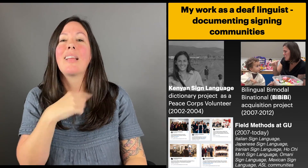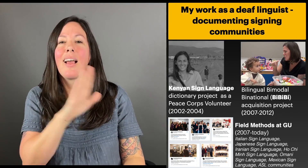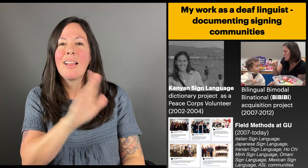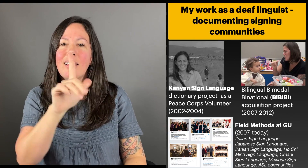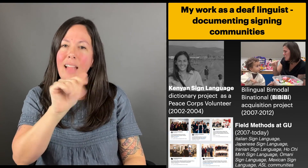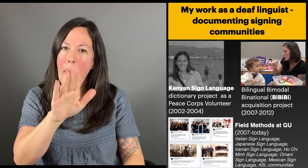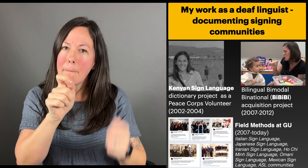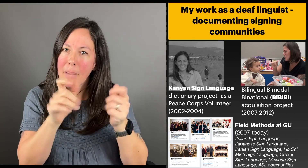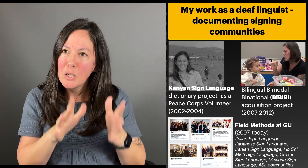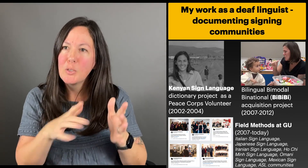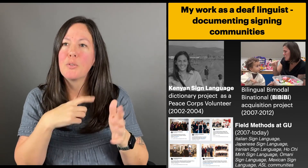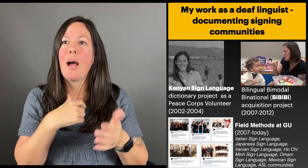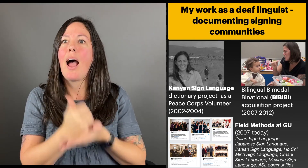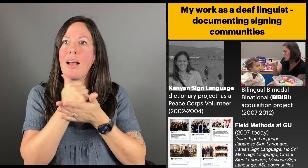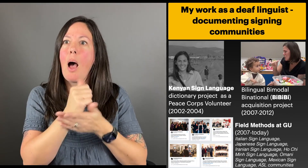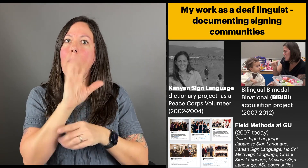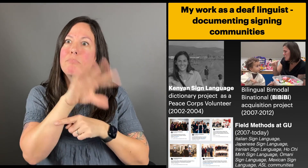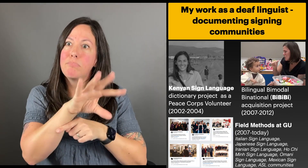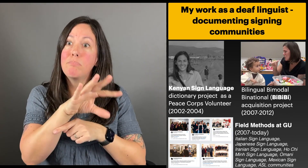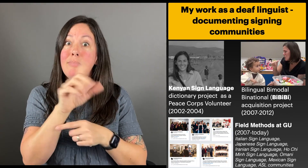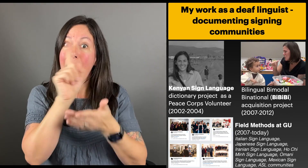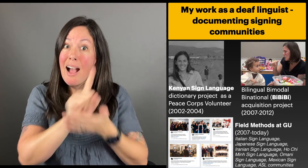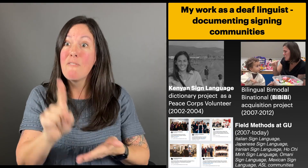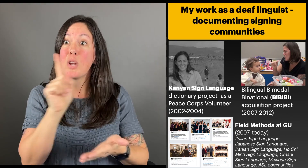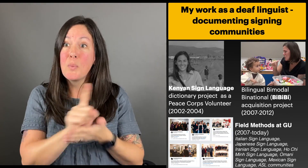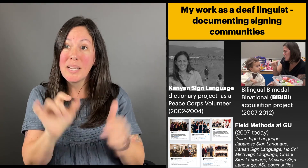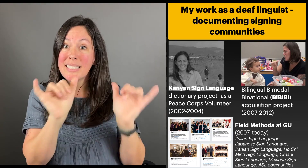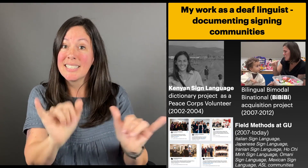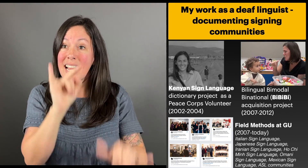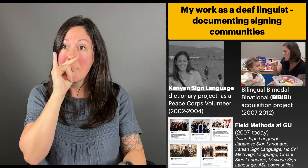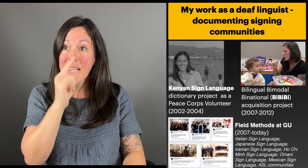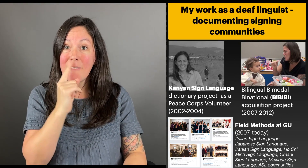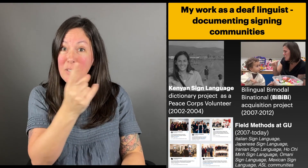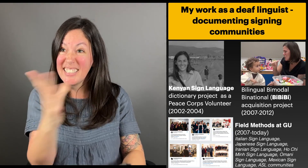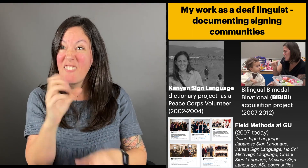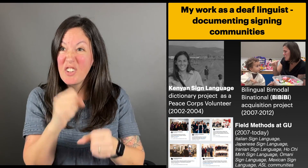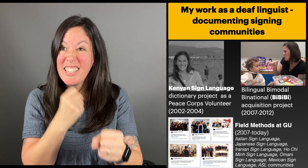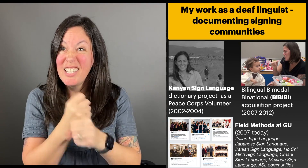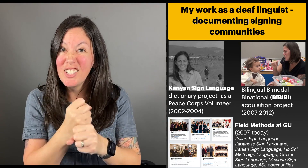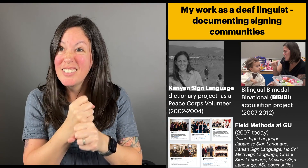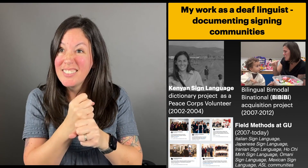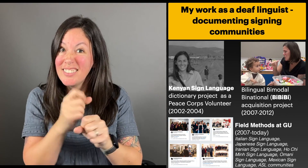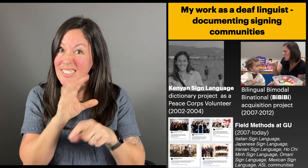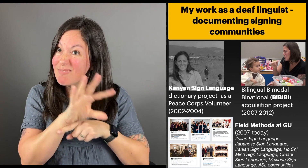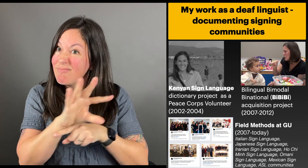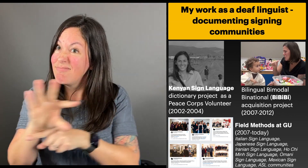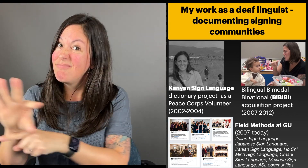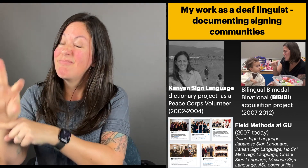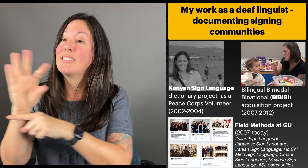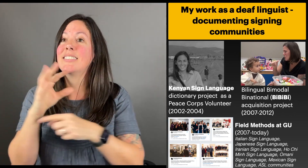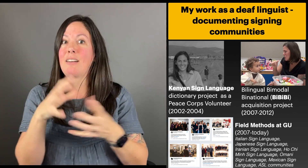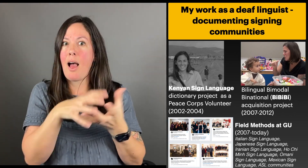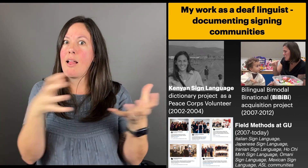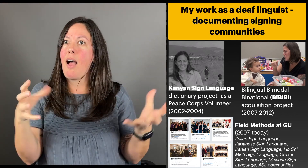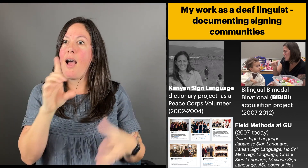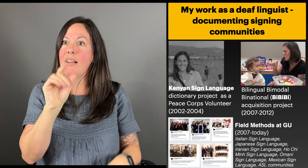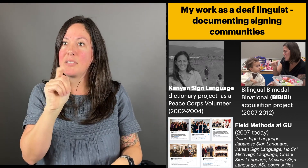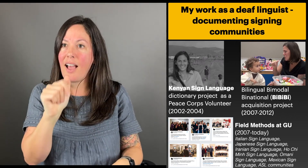project which was focused expressly on hearing children of deaf parents